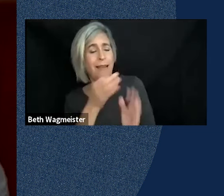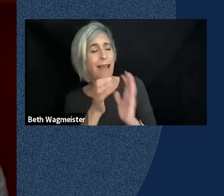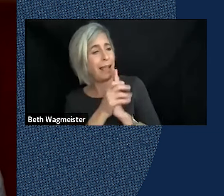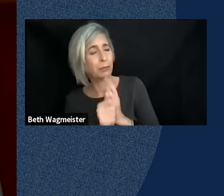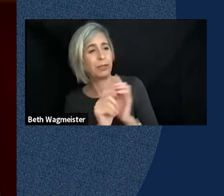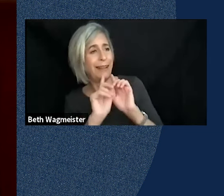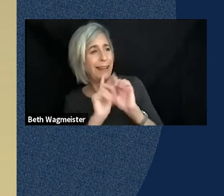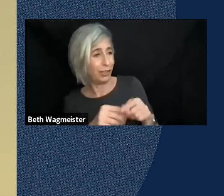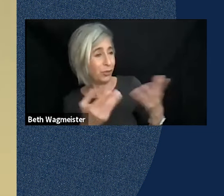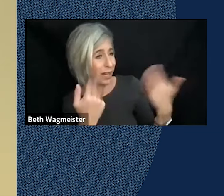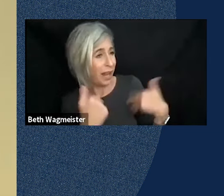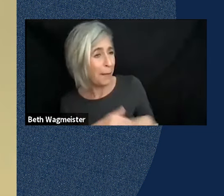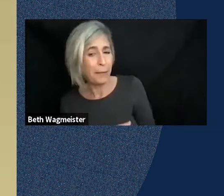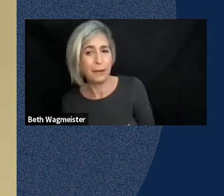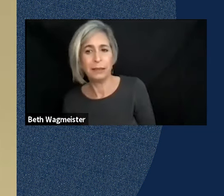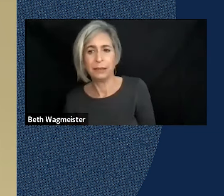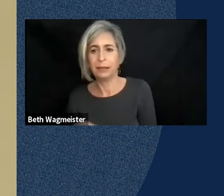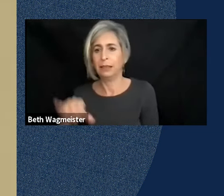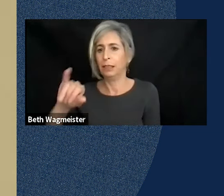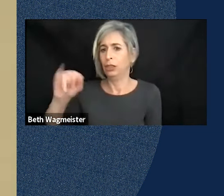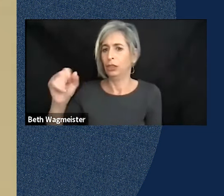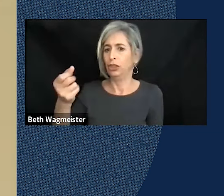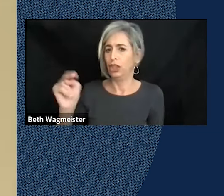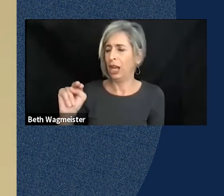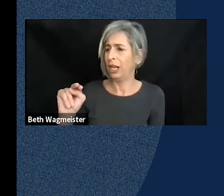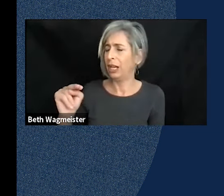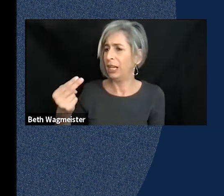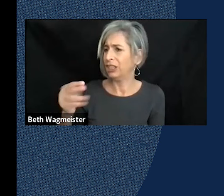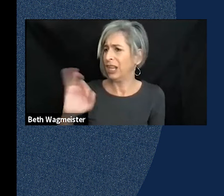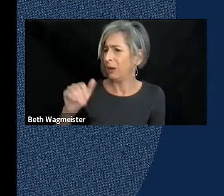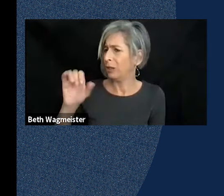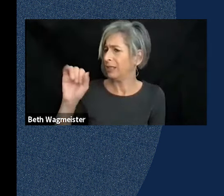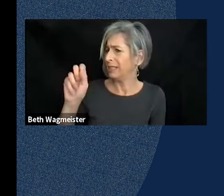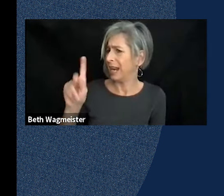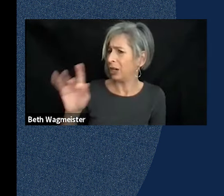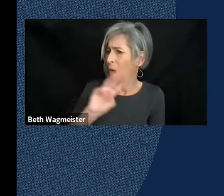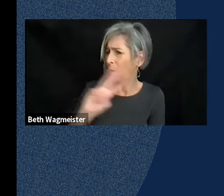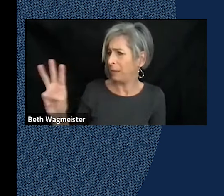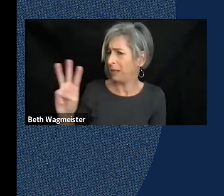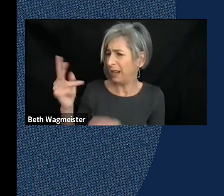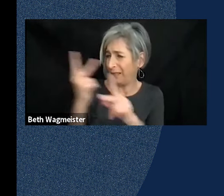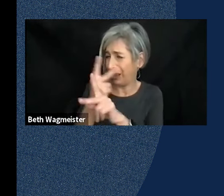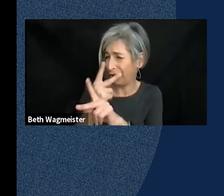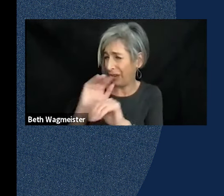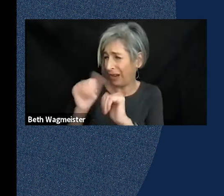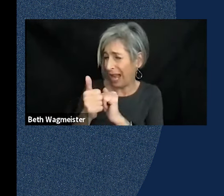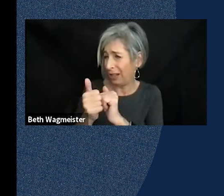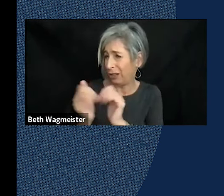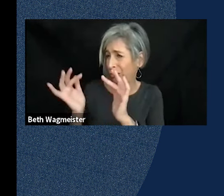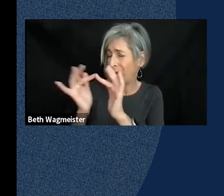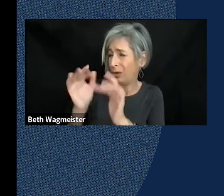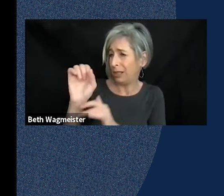Yeah, how do we do that? Do we just go to the Stark website and kind of figure it out from there to get to into the Slack forum.